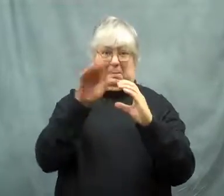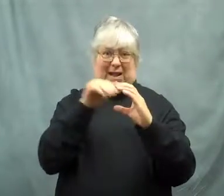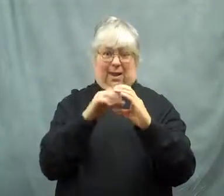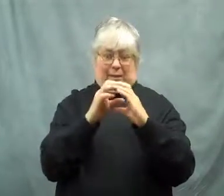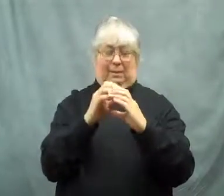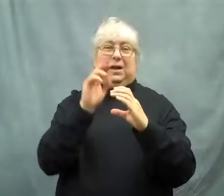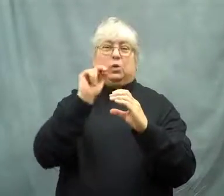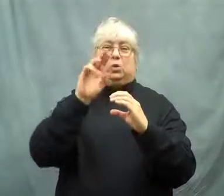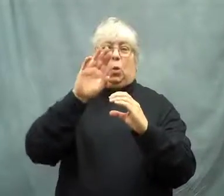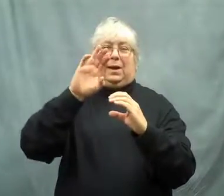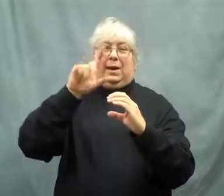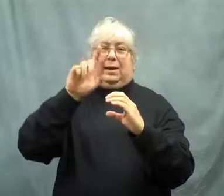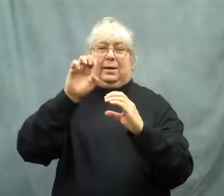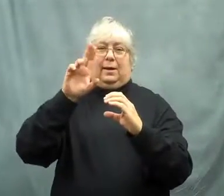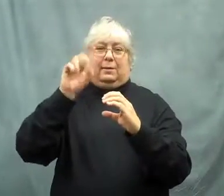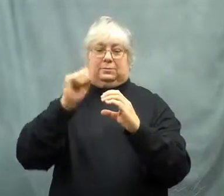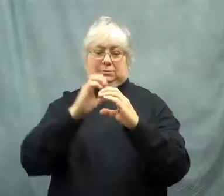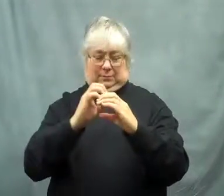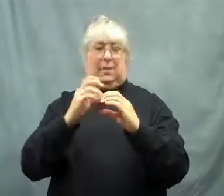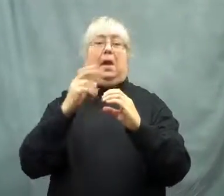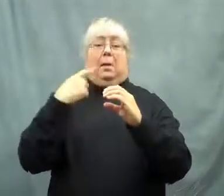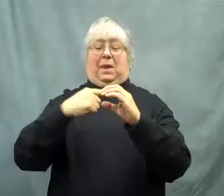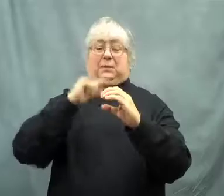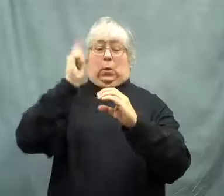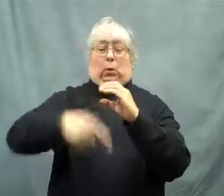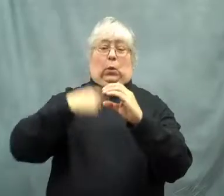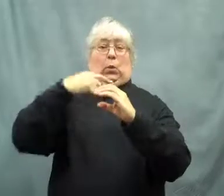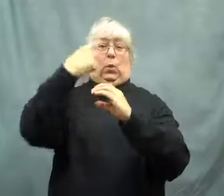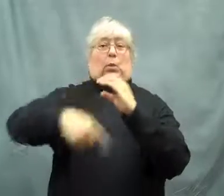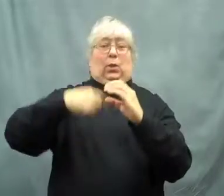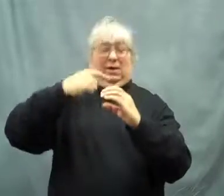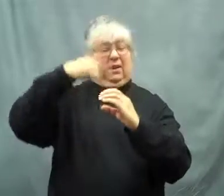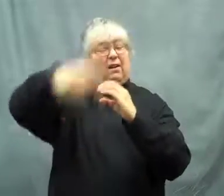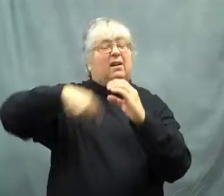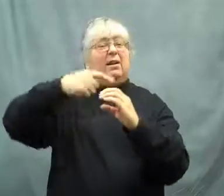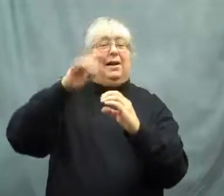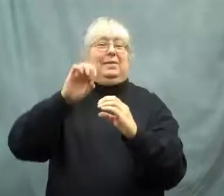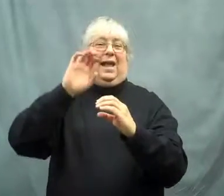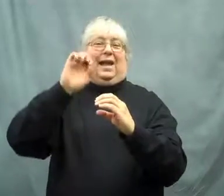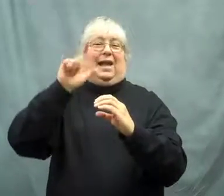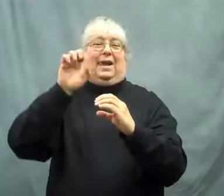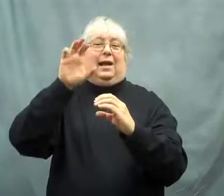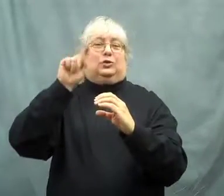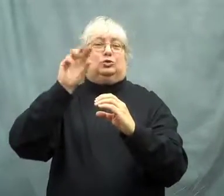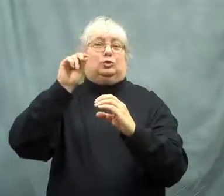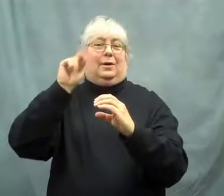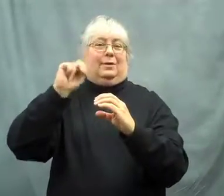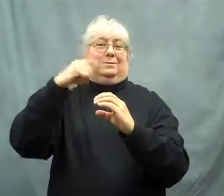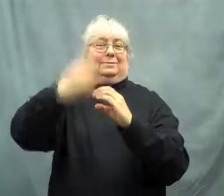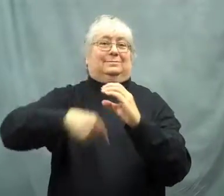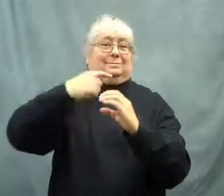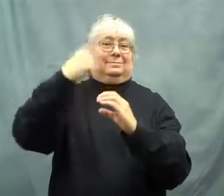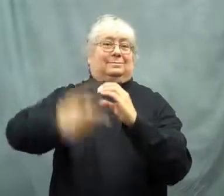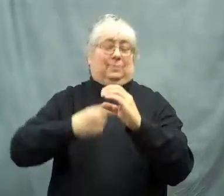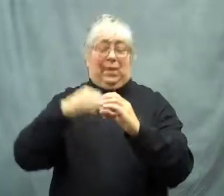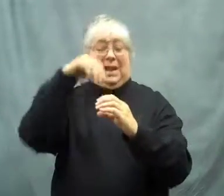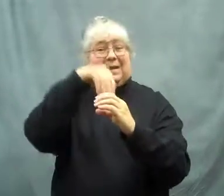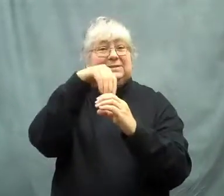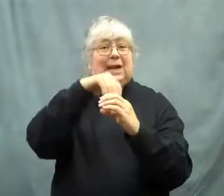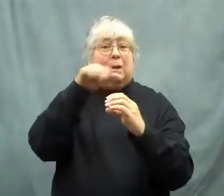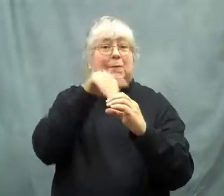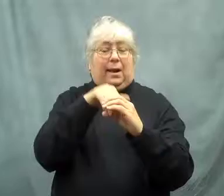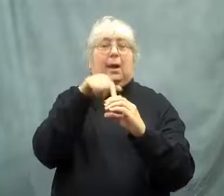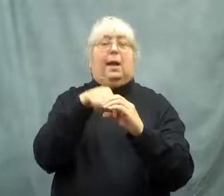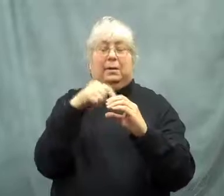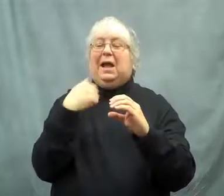Oxygen has eight protons, so it's number 8 on the chart.